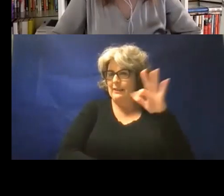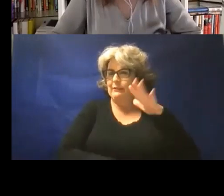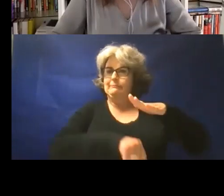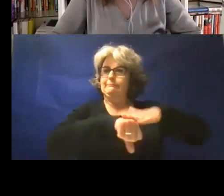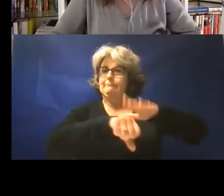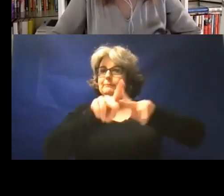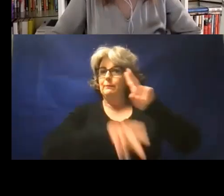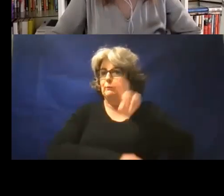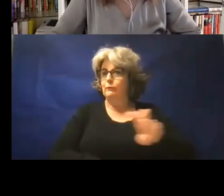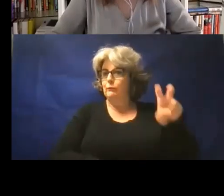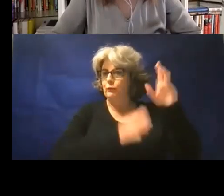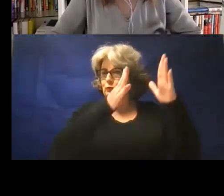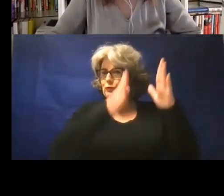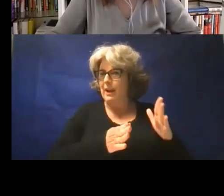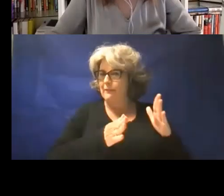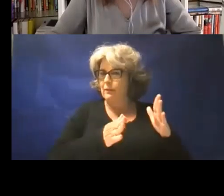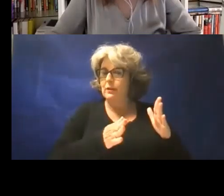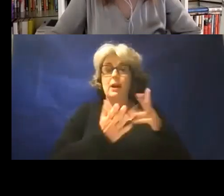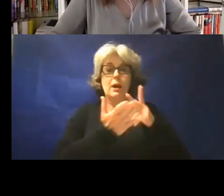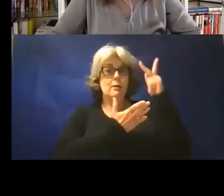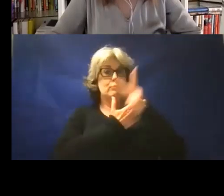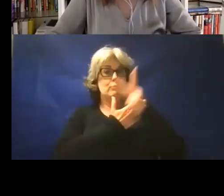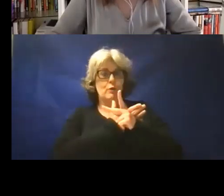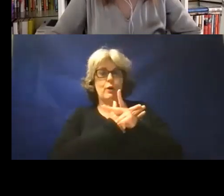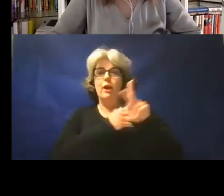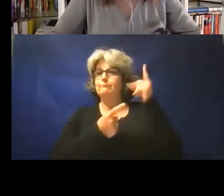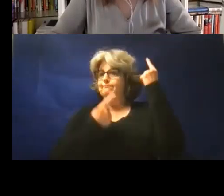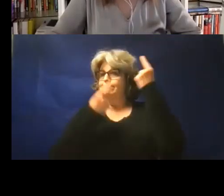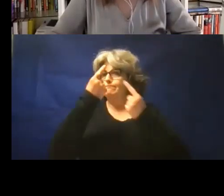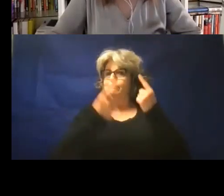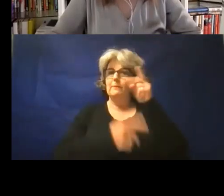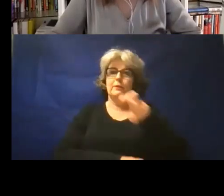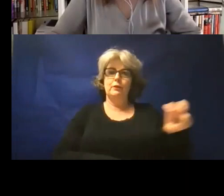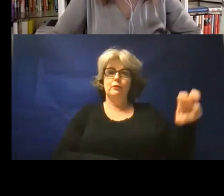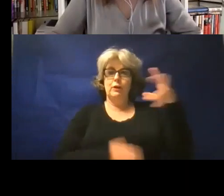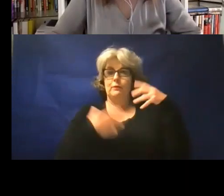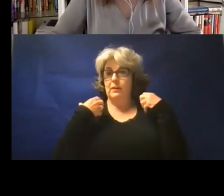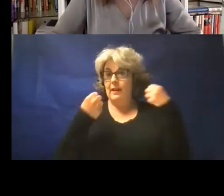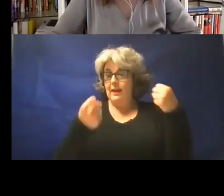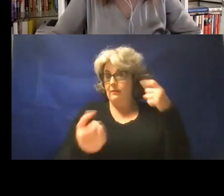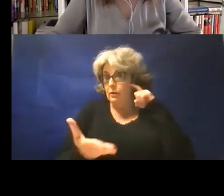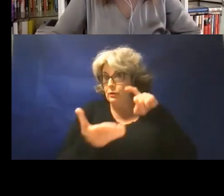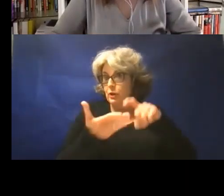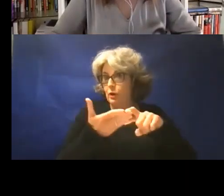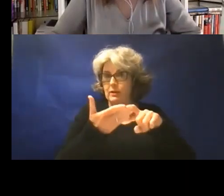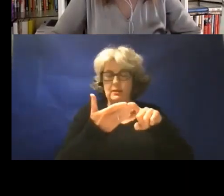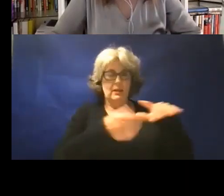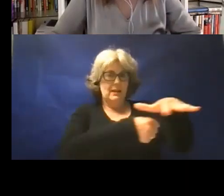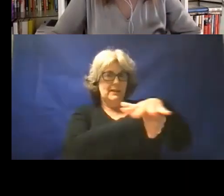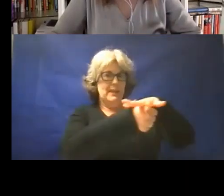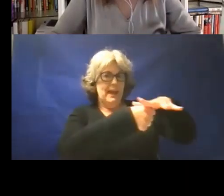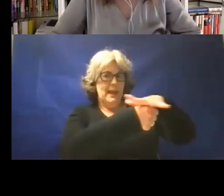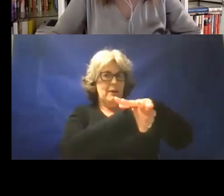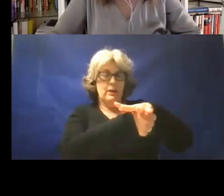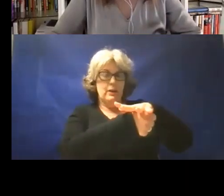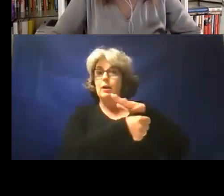I think that programs need to consider their travel health notice level and local restrictions when planning a study abroad program.